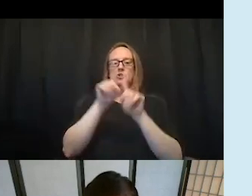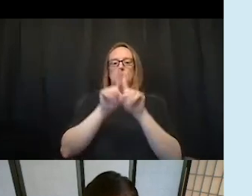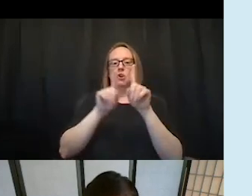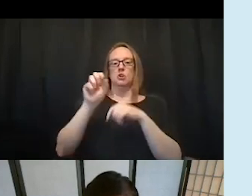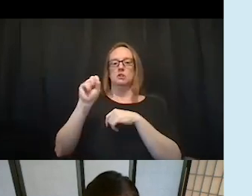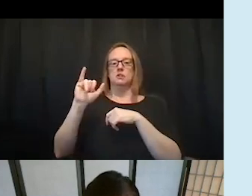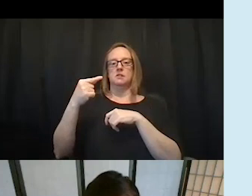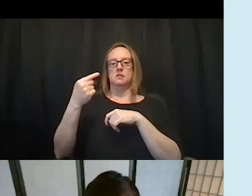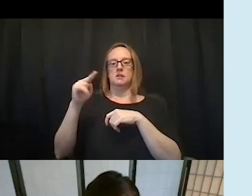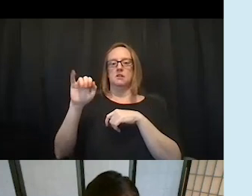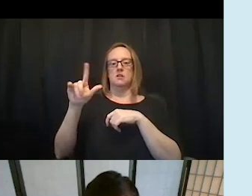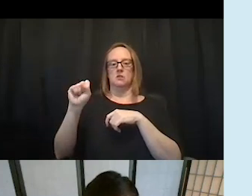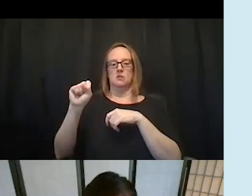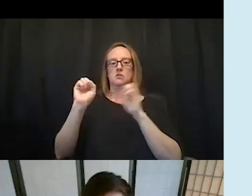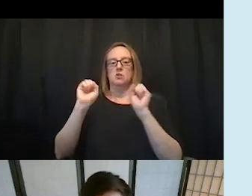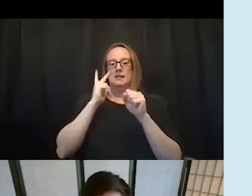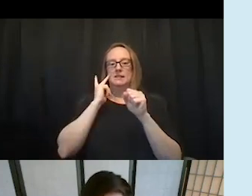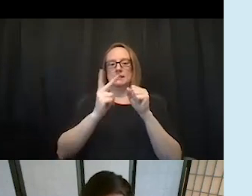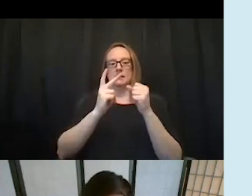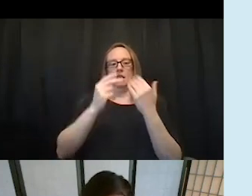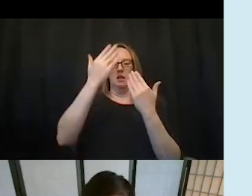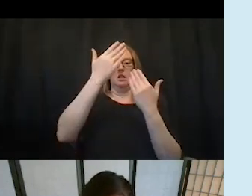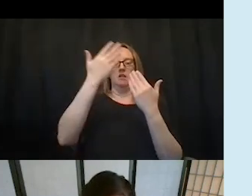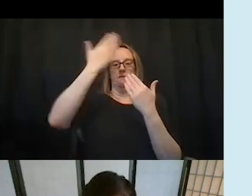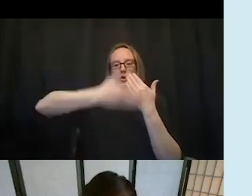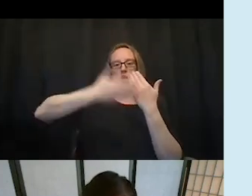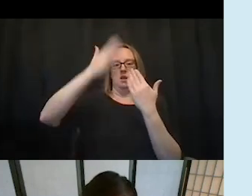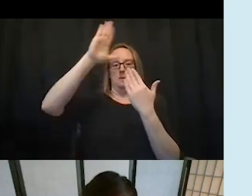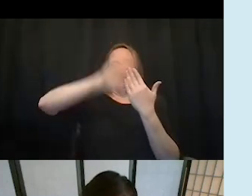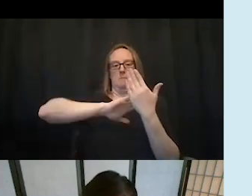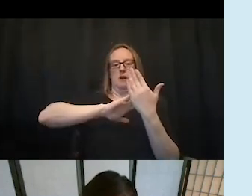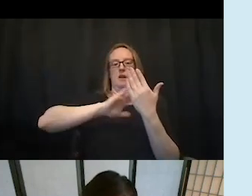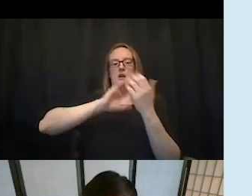the uh front and back cover there's an image of a figure sitting cross-legged,